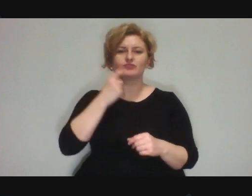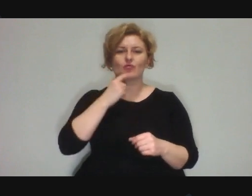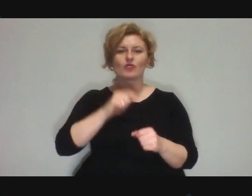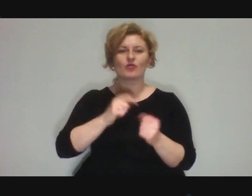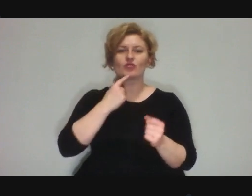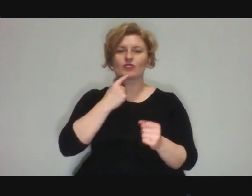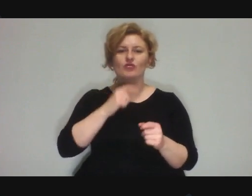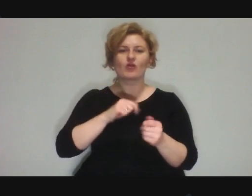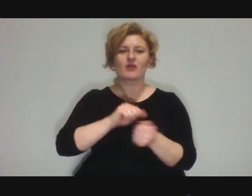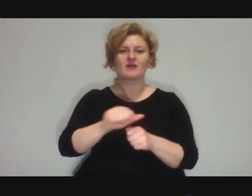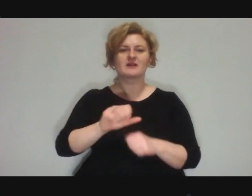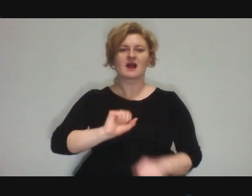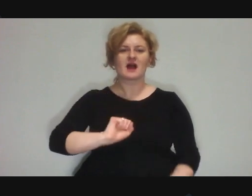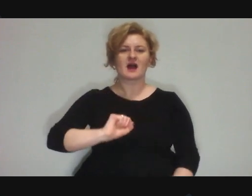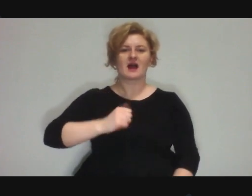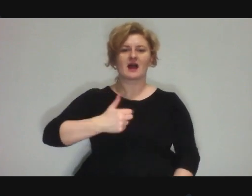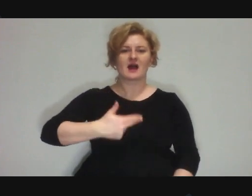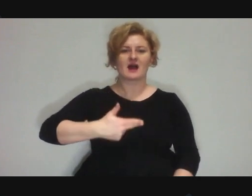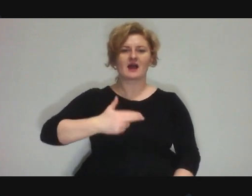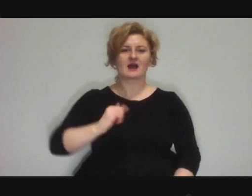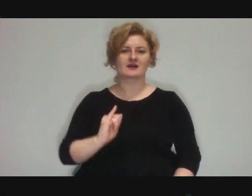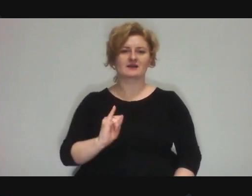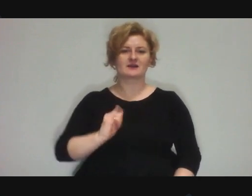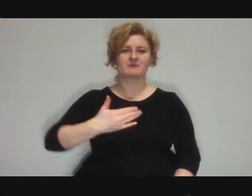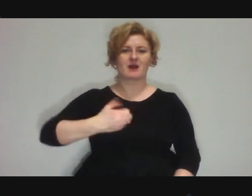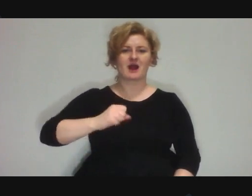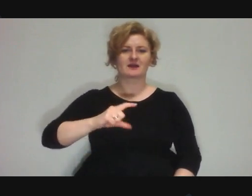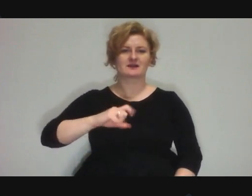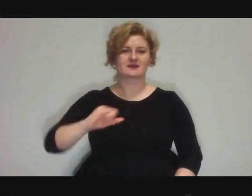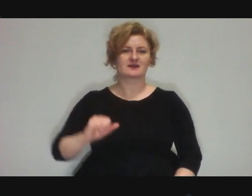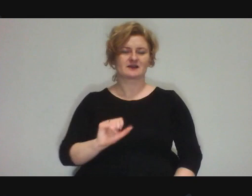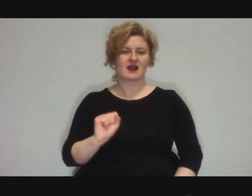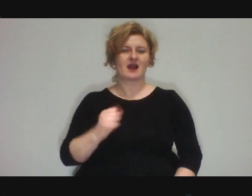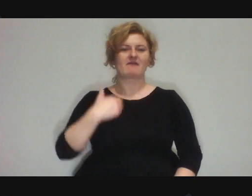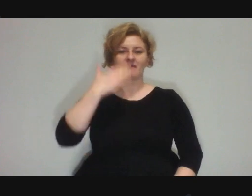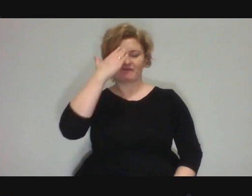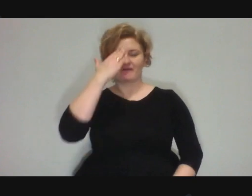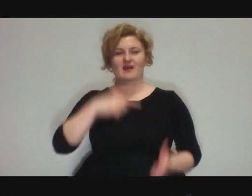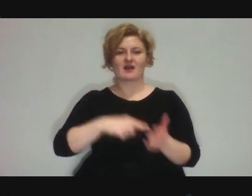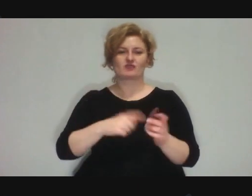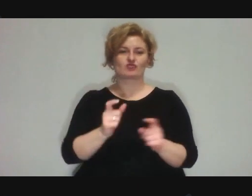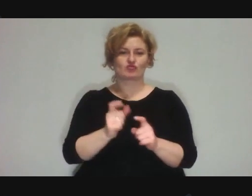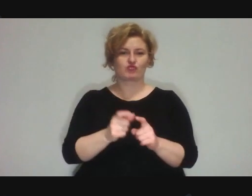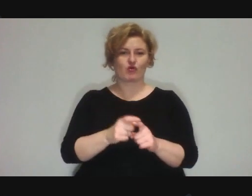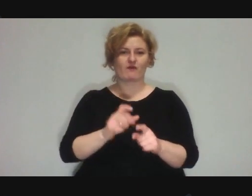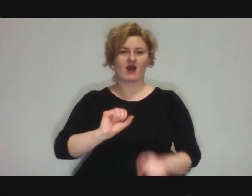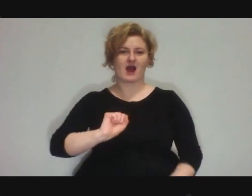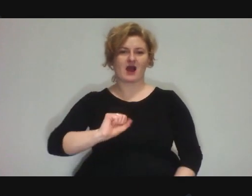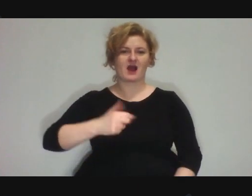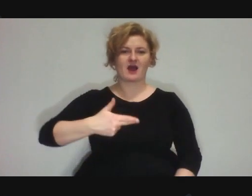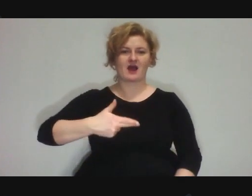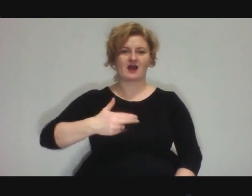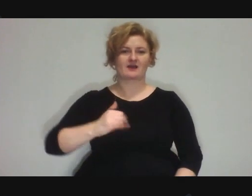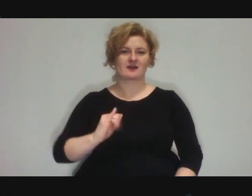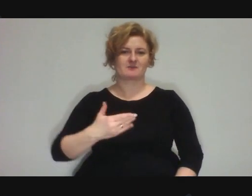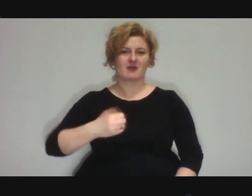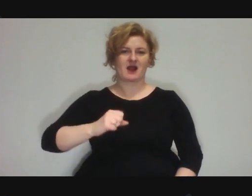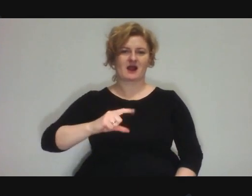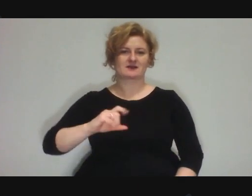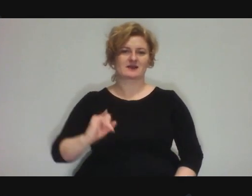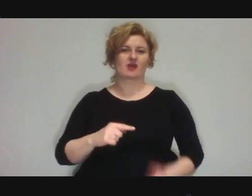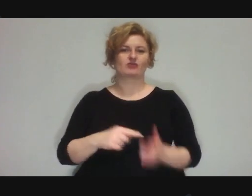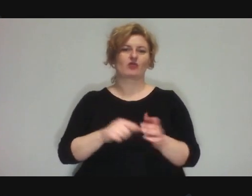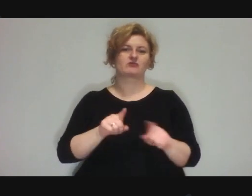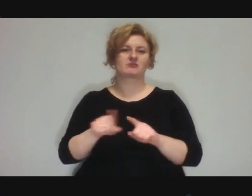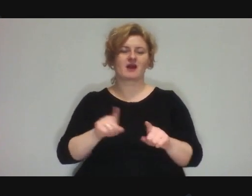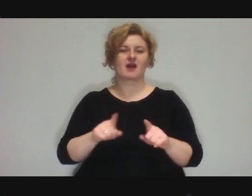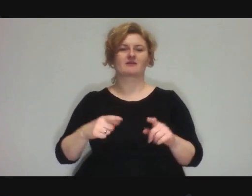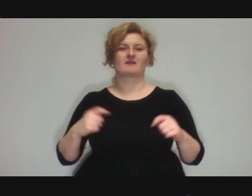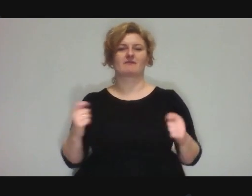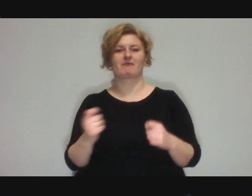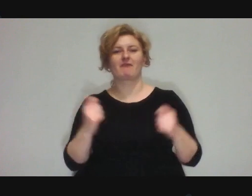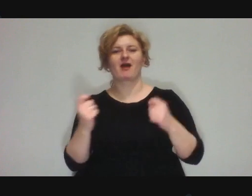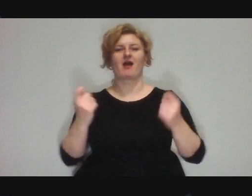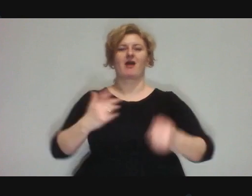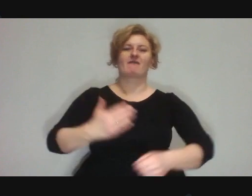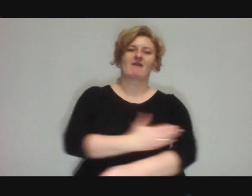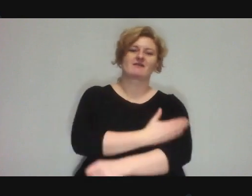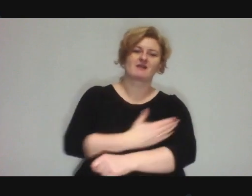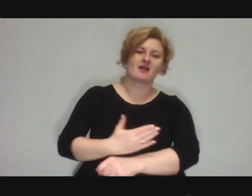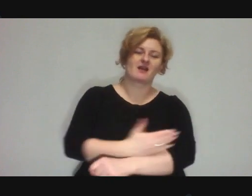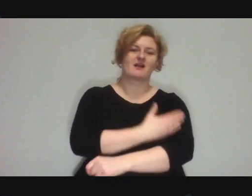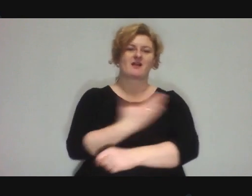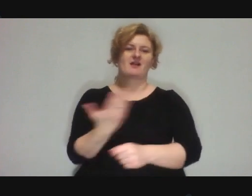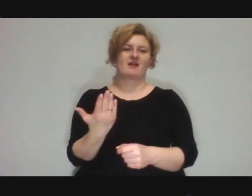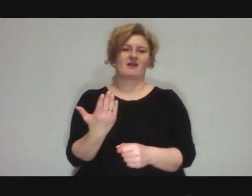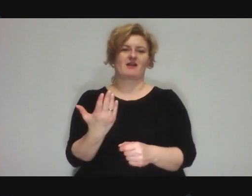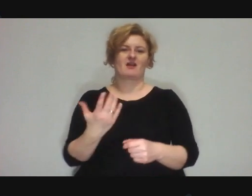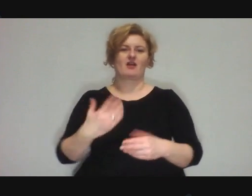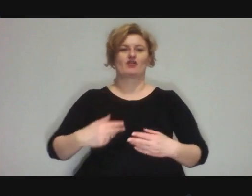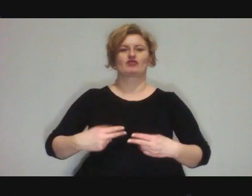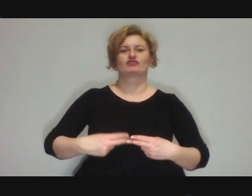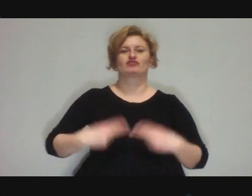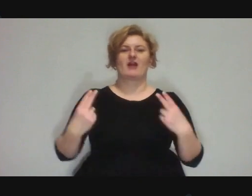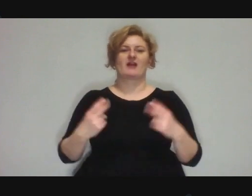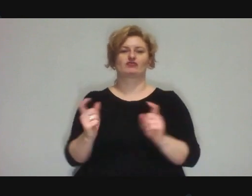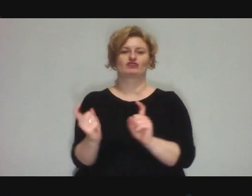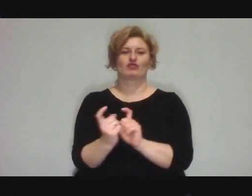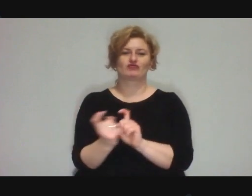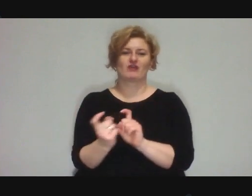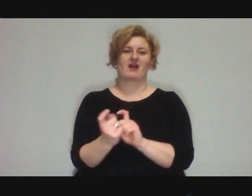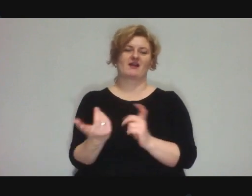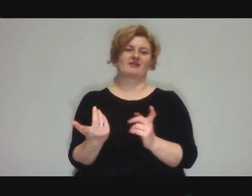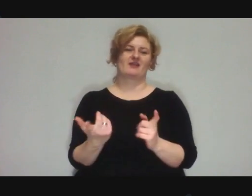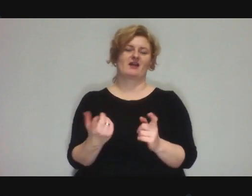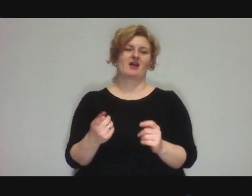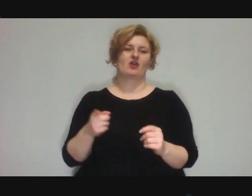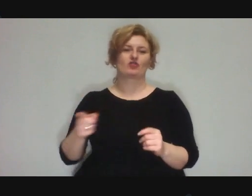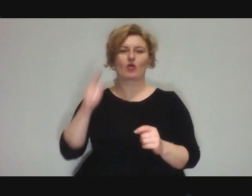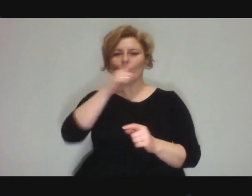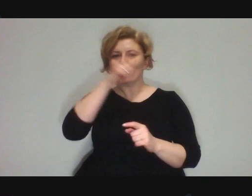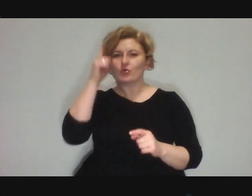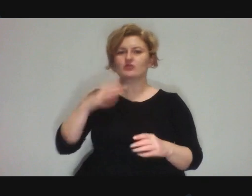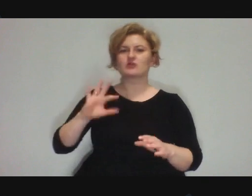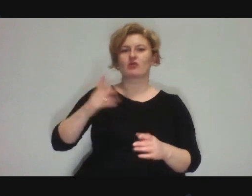Because there are people for whom animation is like a festival, a wedding, a neighbour's day or something else, and there are those people who paint faces